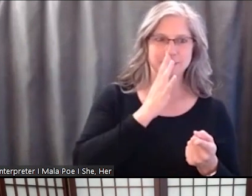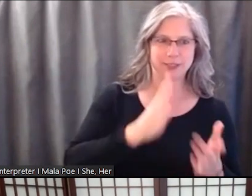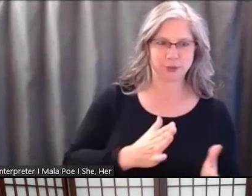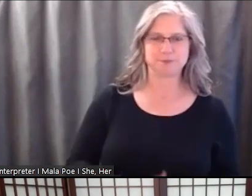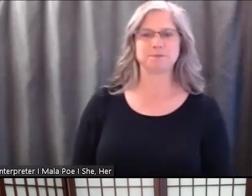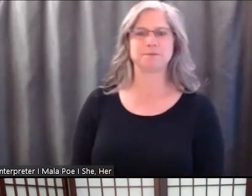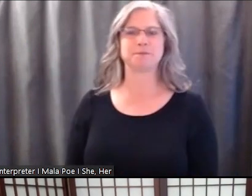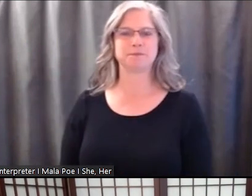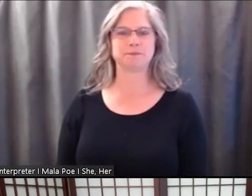Here